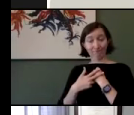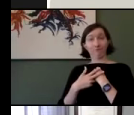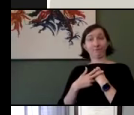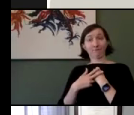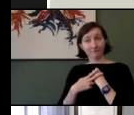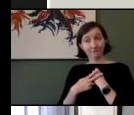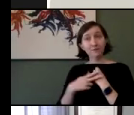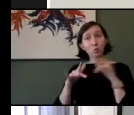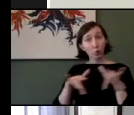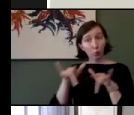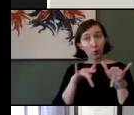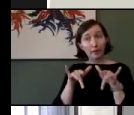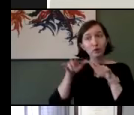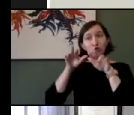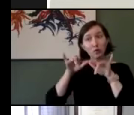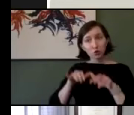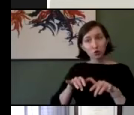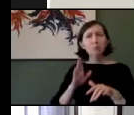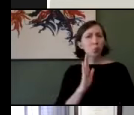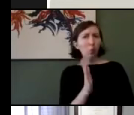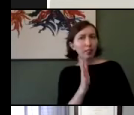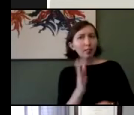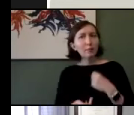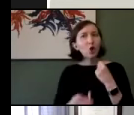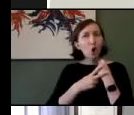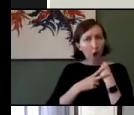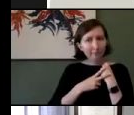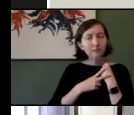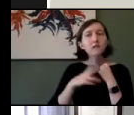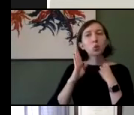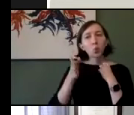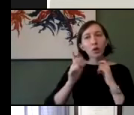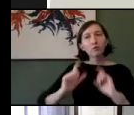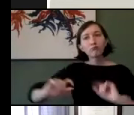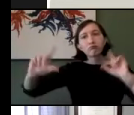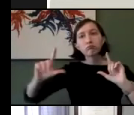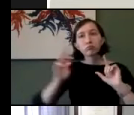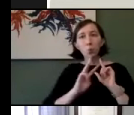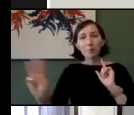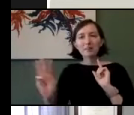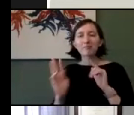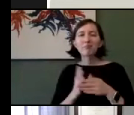and the transcript will all be archived on our website after the webinar by the end of the week.